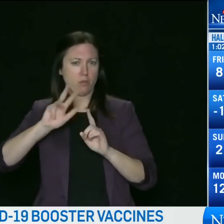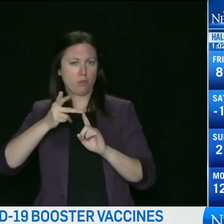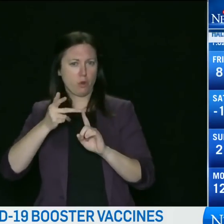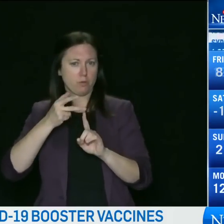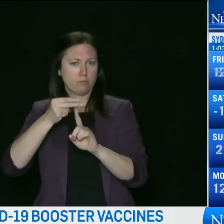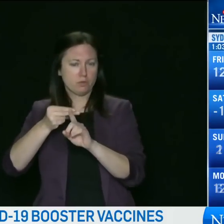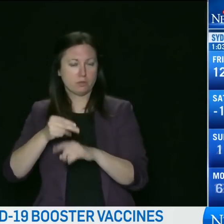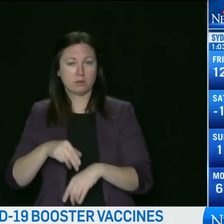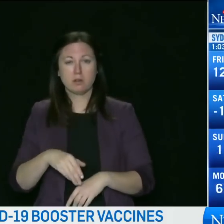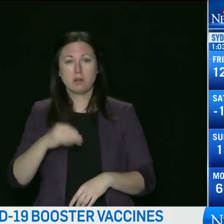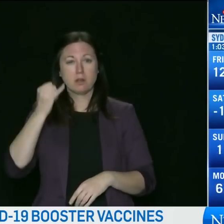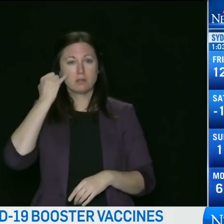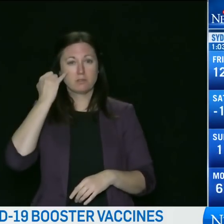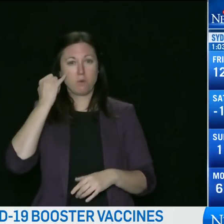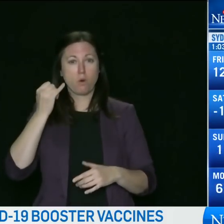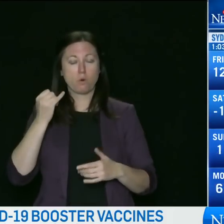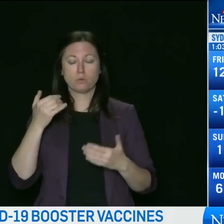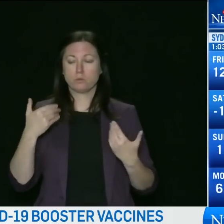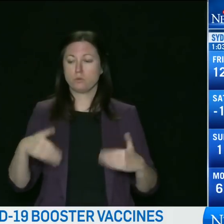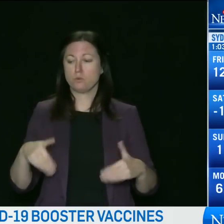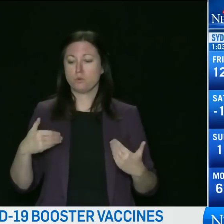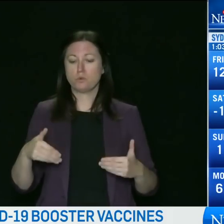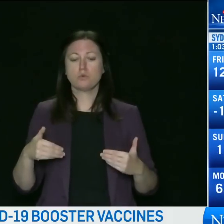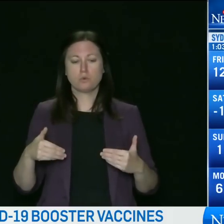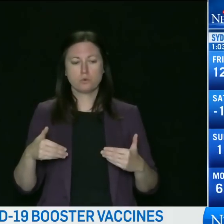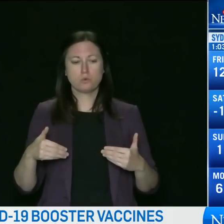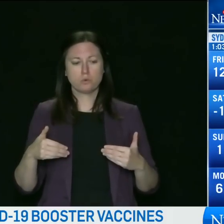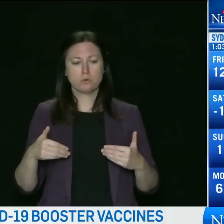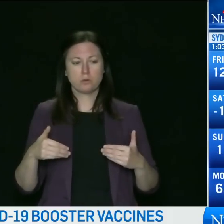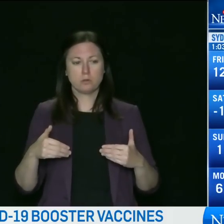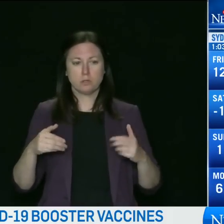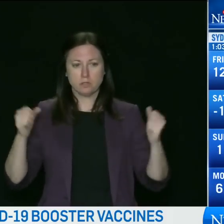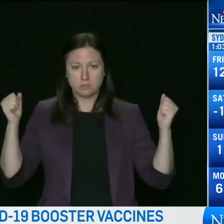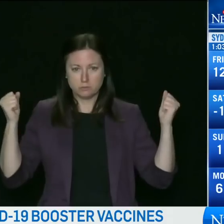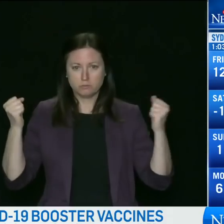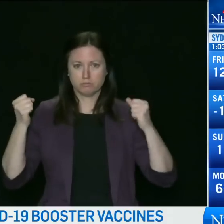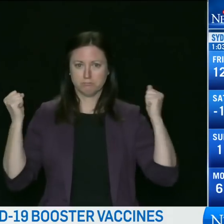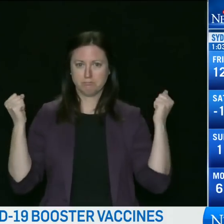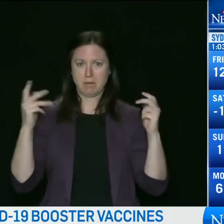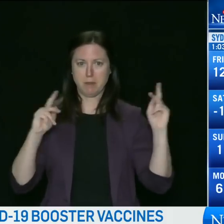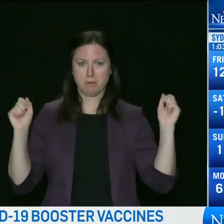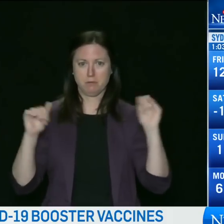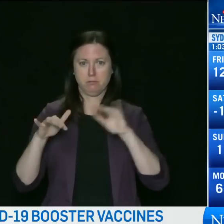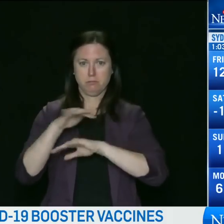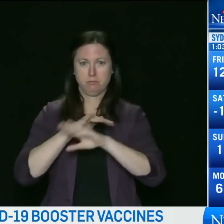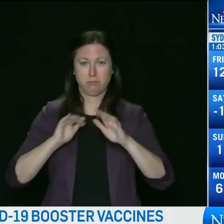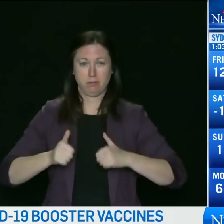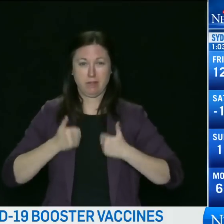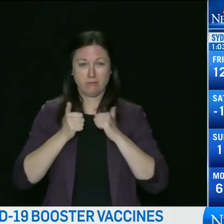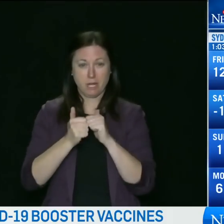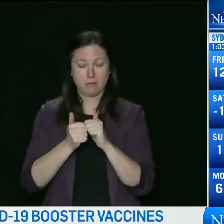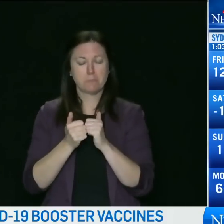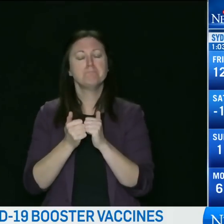AS AN INDIVIDUAL CONSIDERATION, AROUND BOOSTER DECISIONS SO IF YOU ARE LIVING WITH OR IN